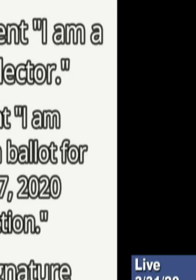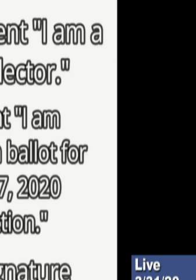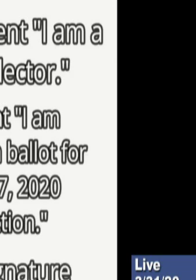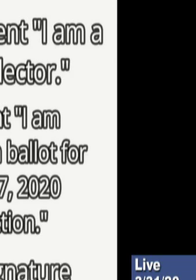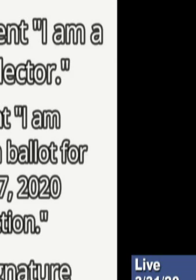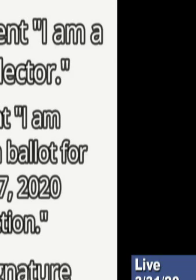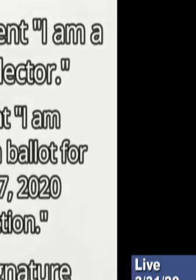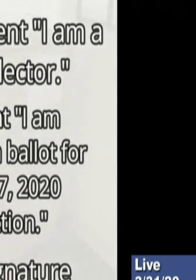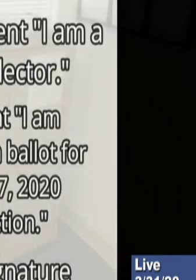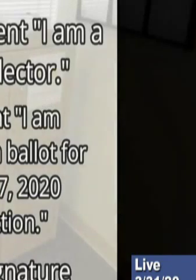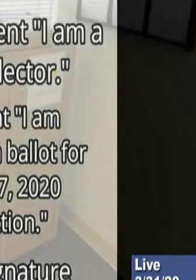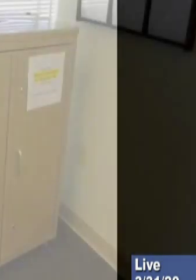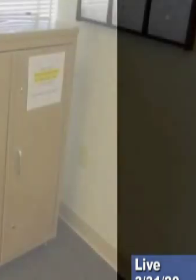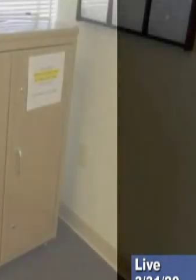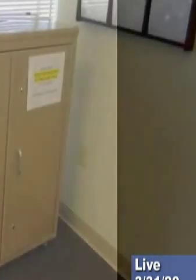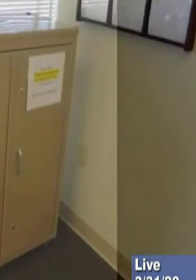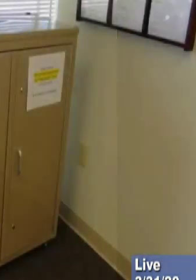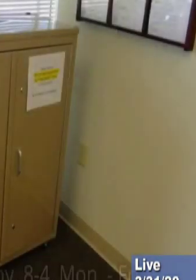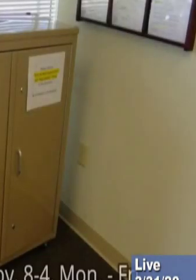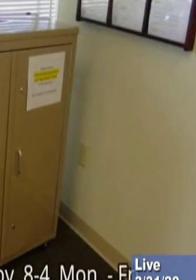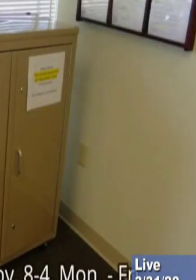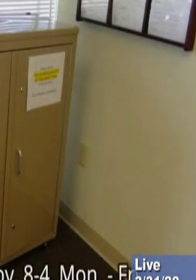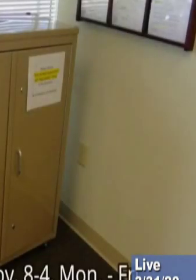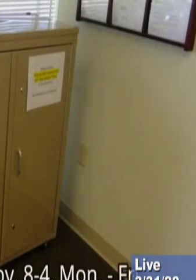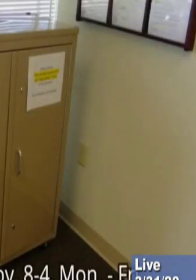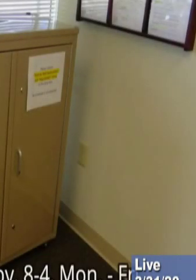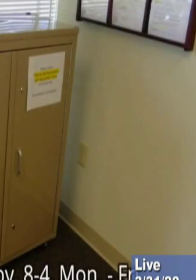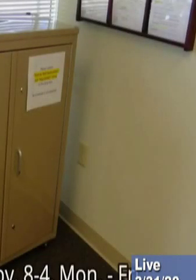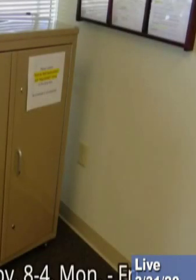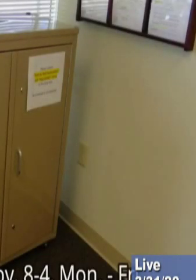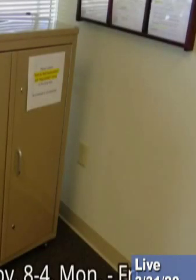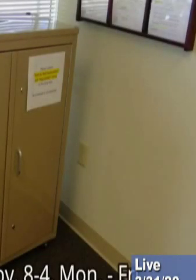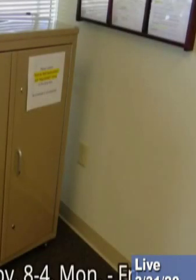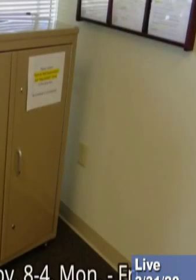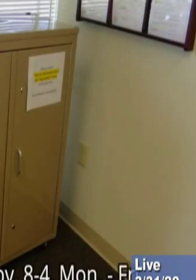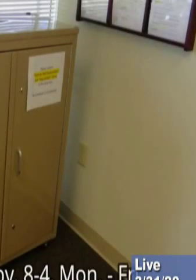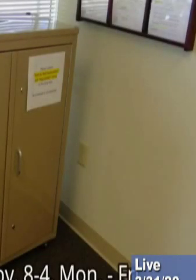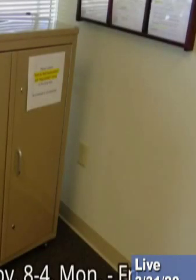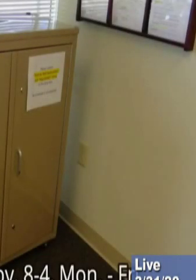the March 17th primary they then sign it and mail it back to the board they can